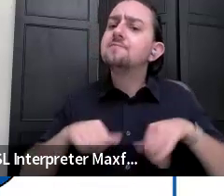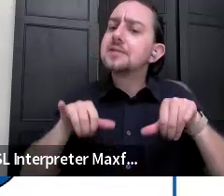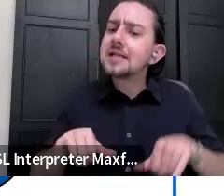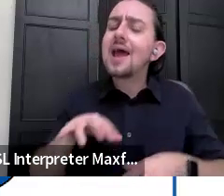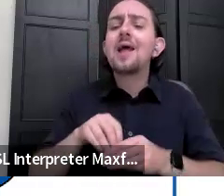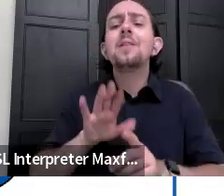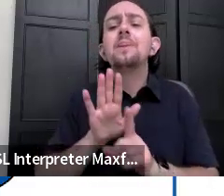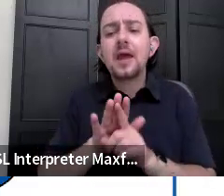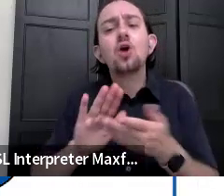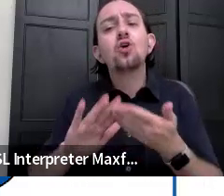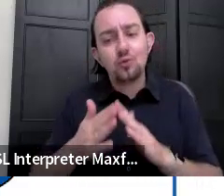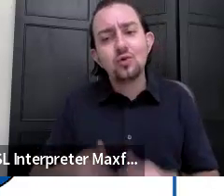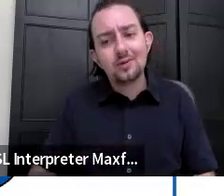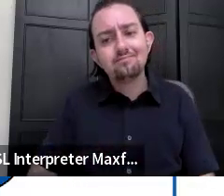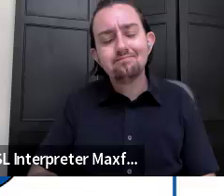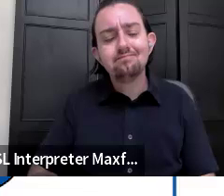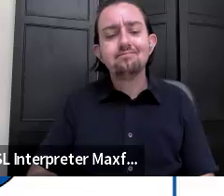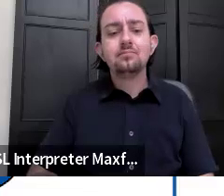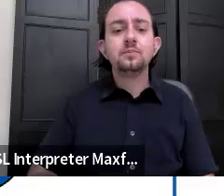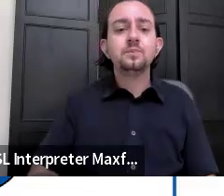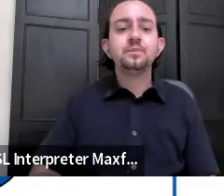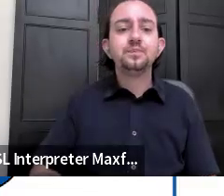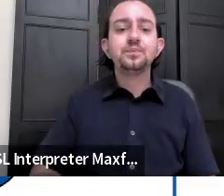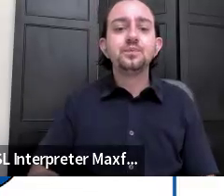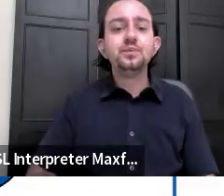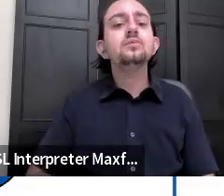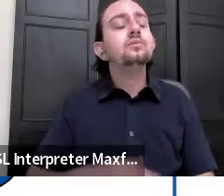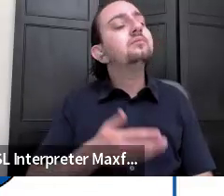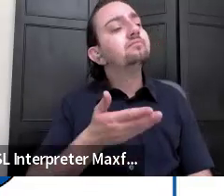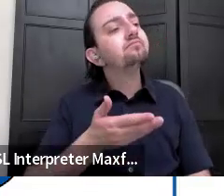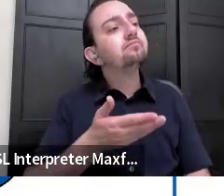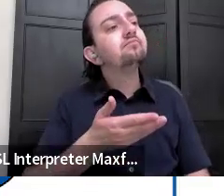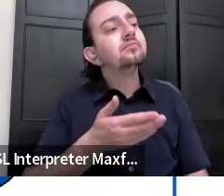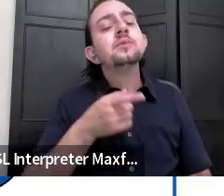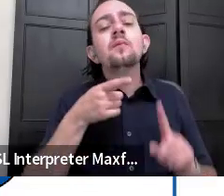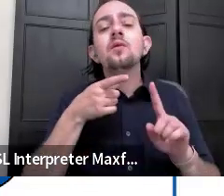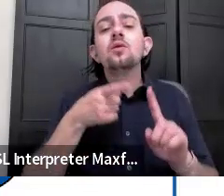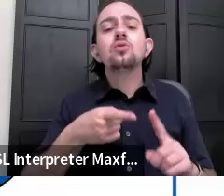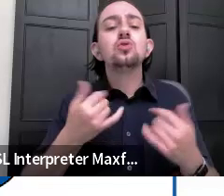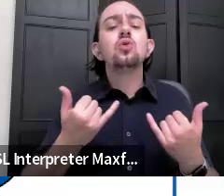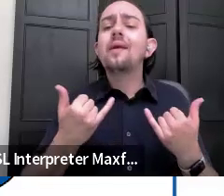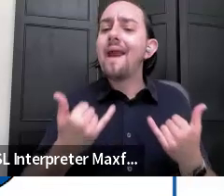So moving a little bit away from ongoing issues, where is the future of